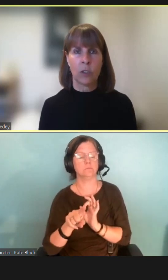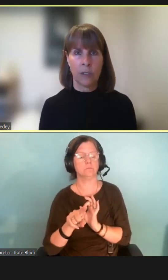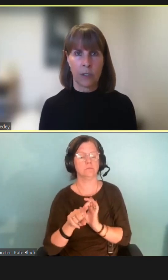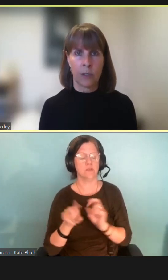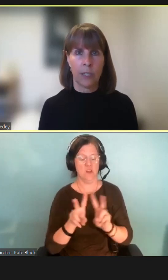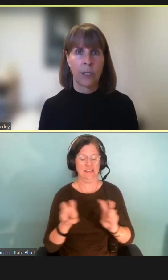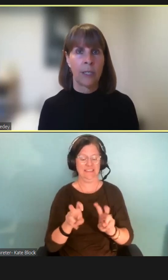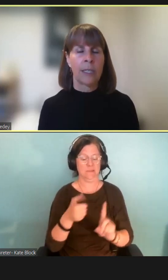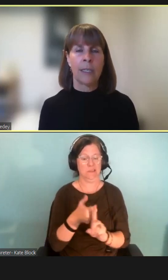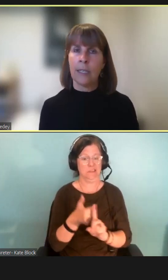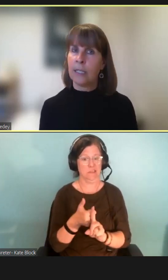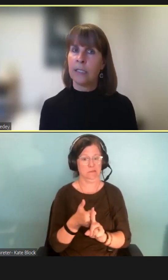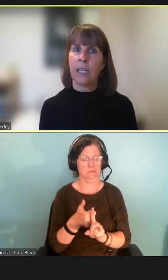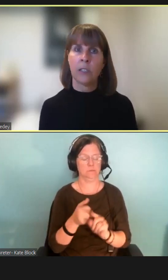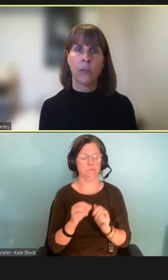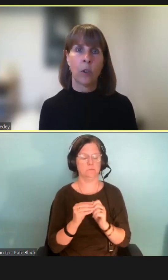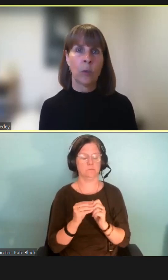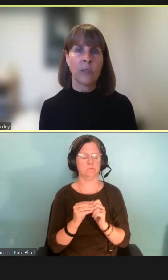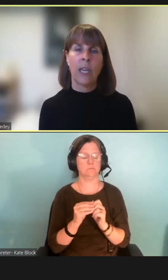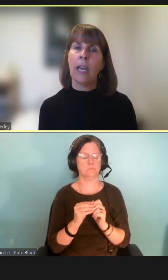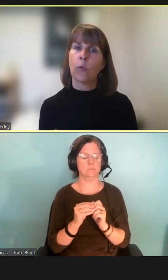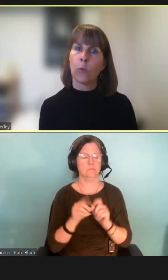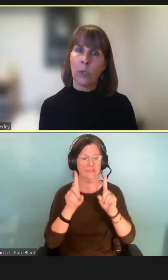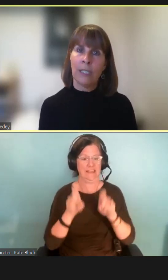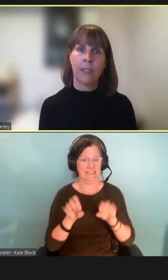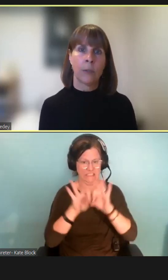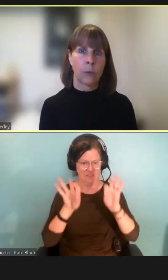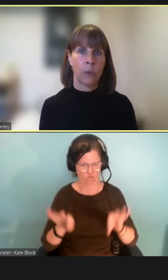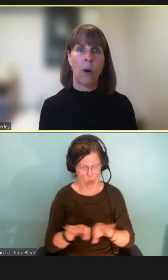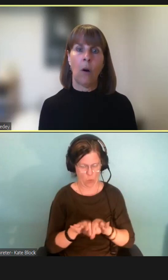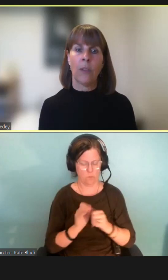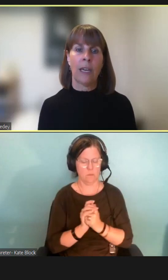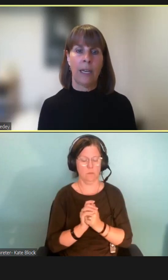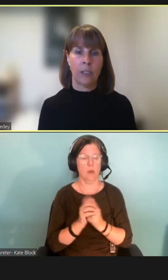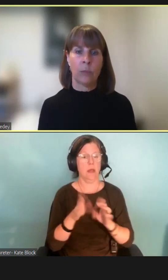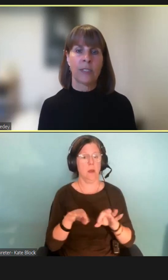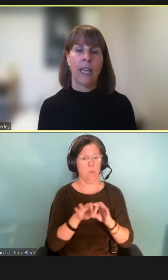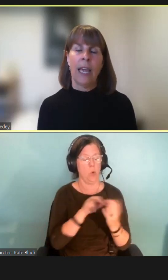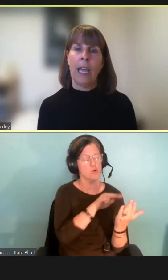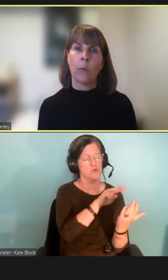considering getting the test forms and reading through all the items and one of